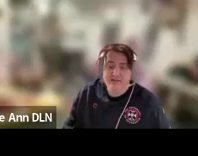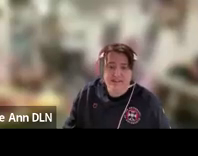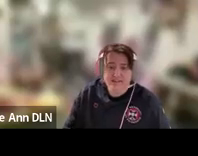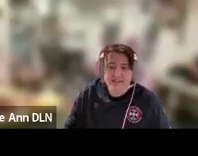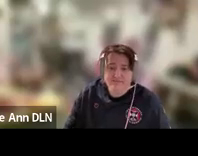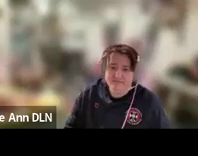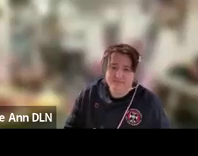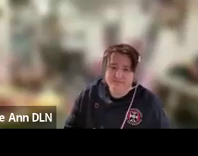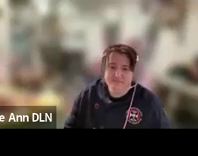Next slide.